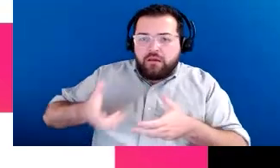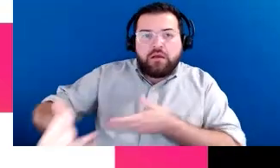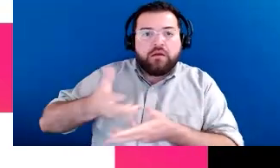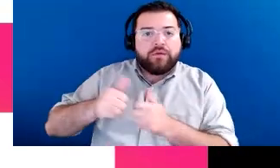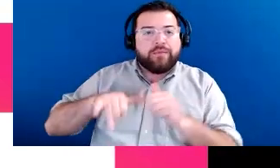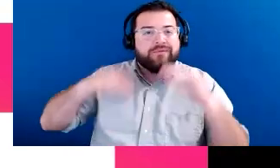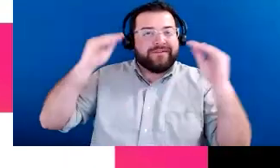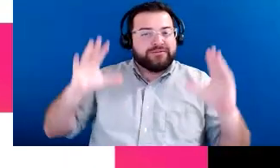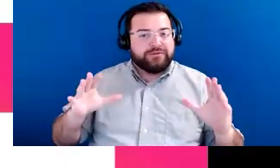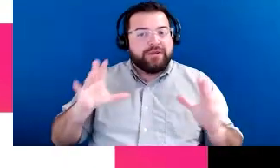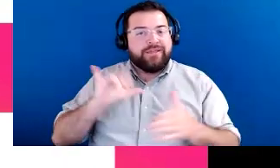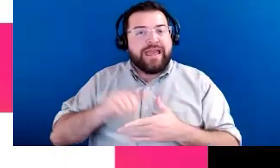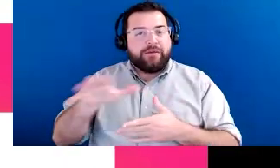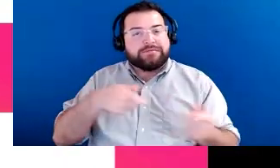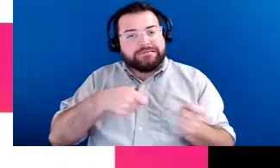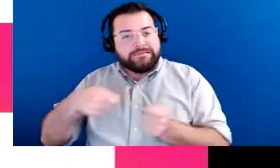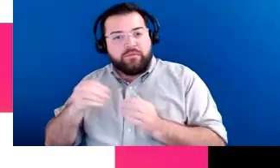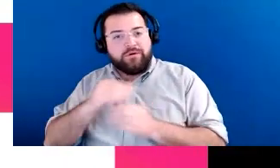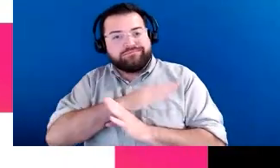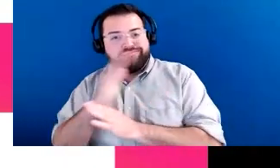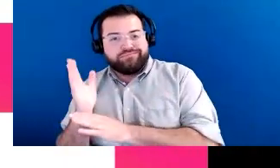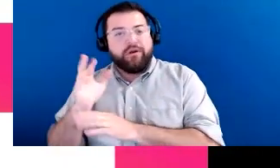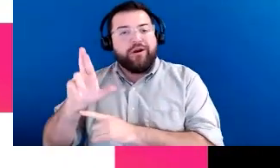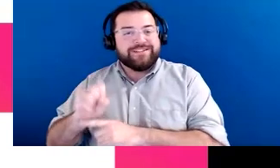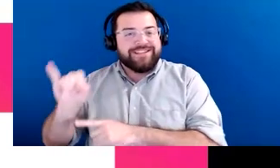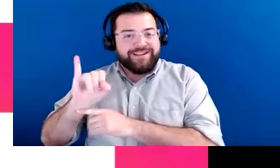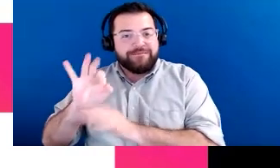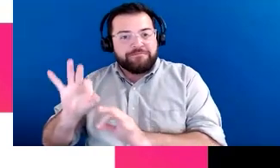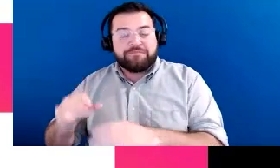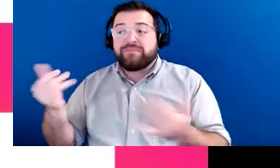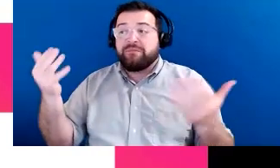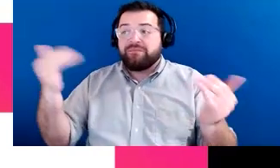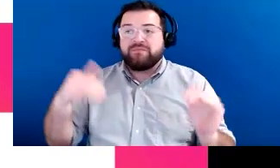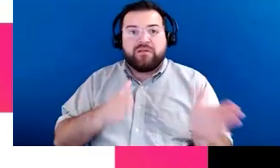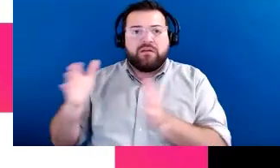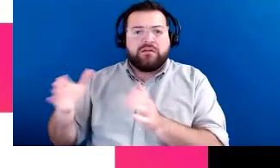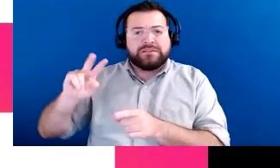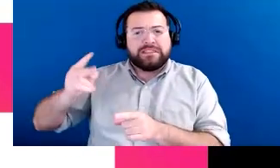So that would move it closer to RSI. So the second one here, and as Sally had mentioned,